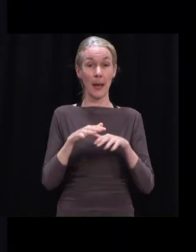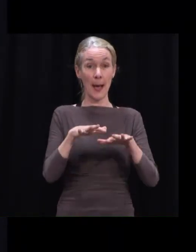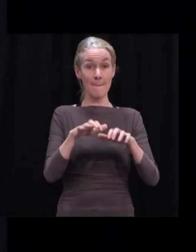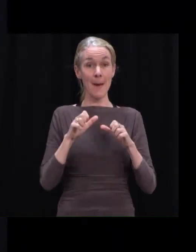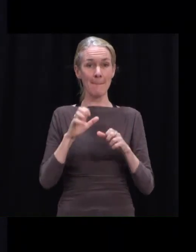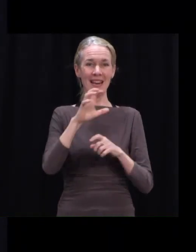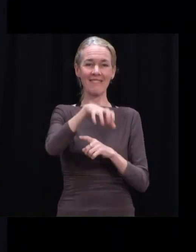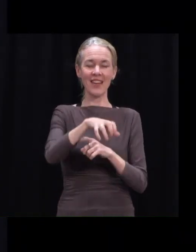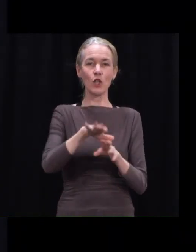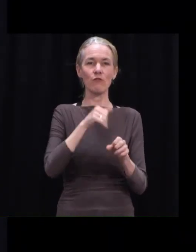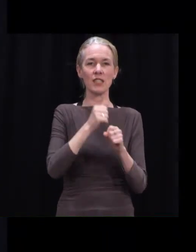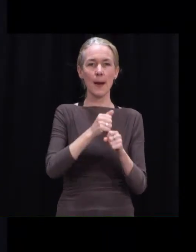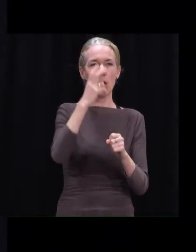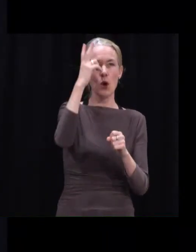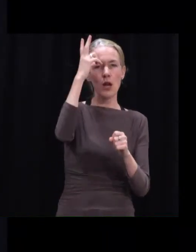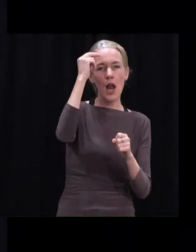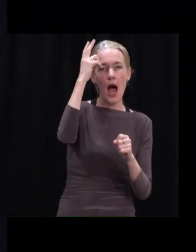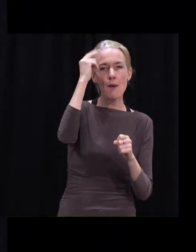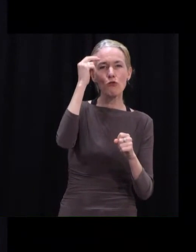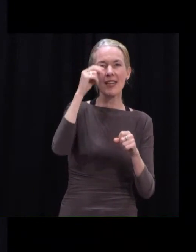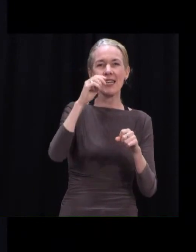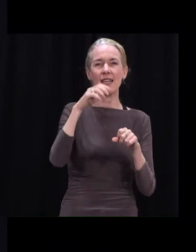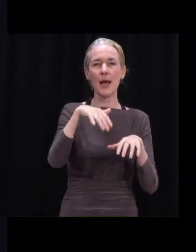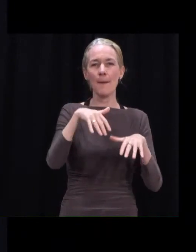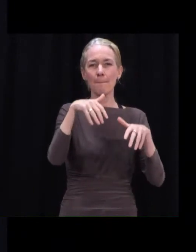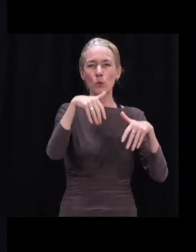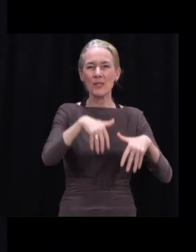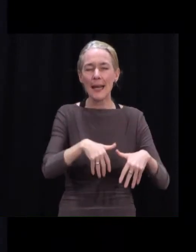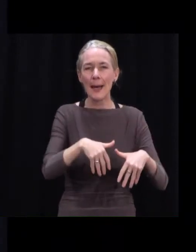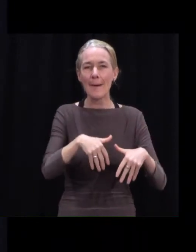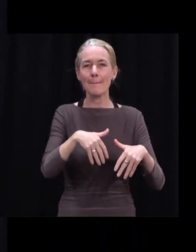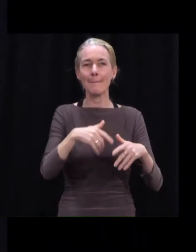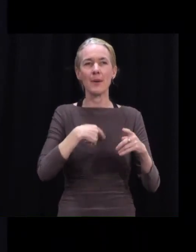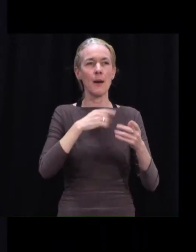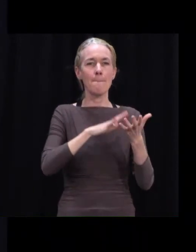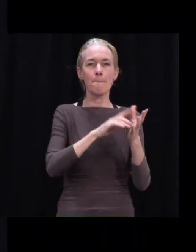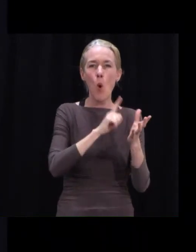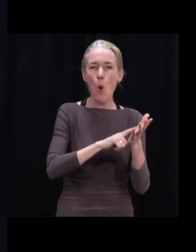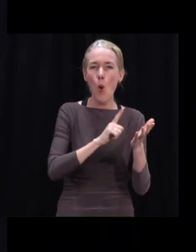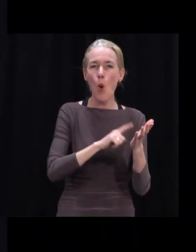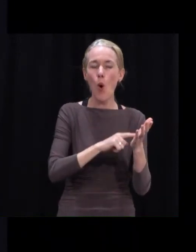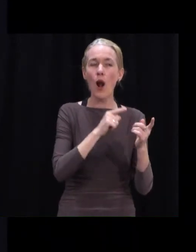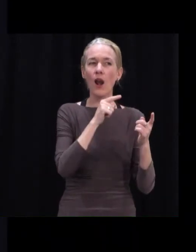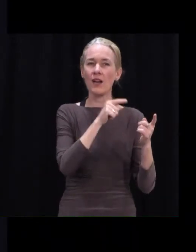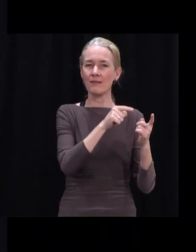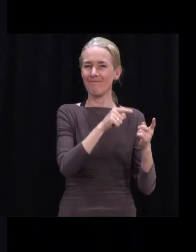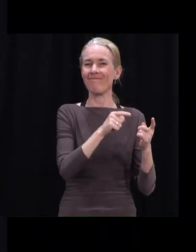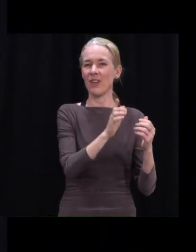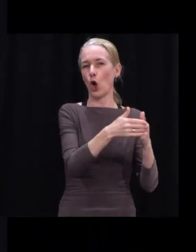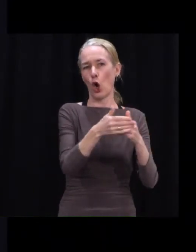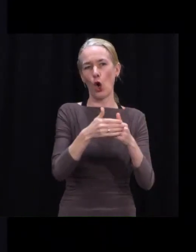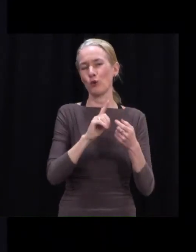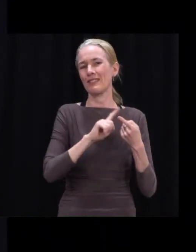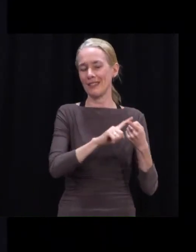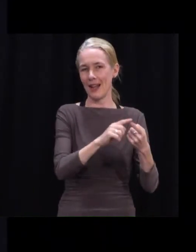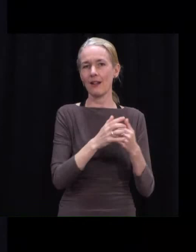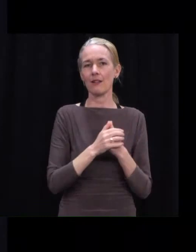workers. For the most part, schools in other venues remain